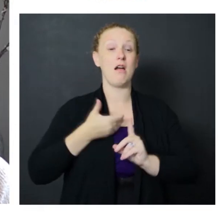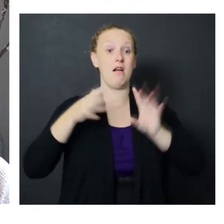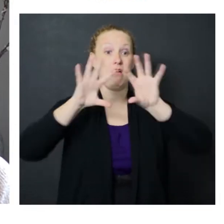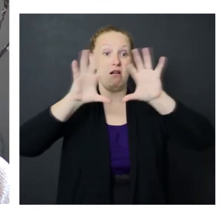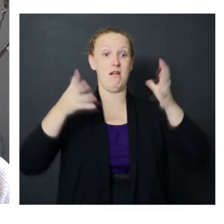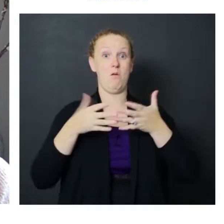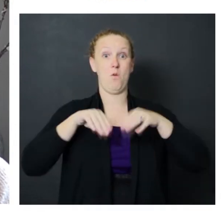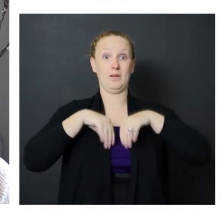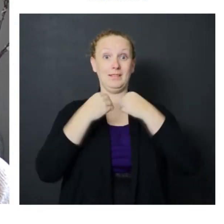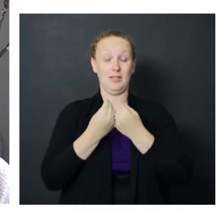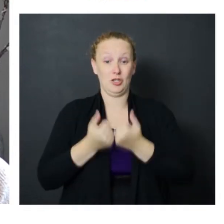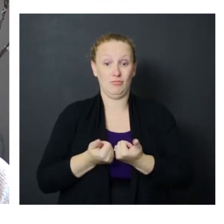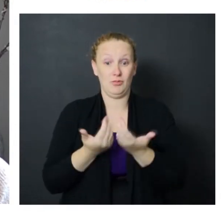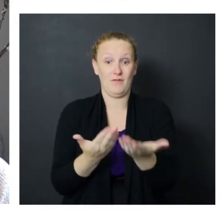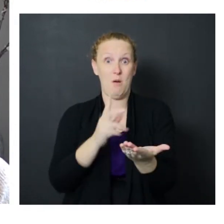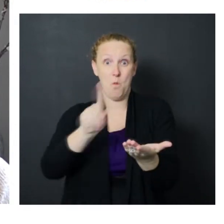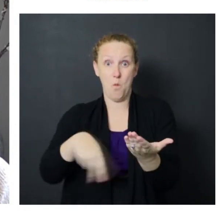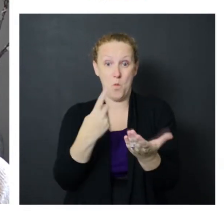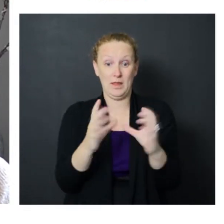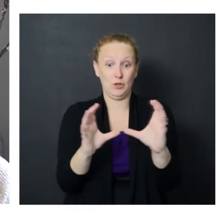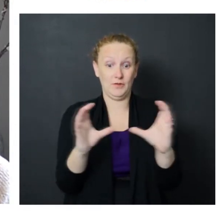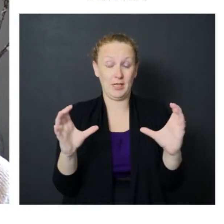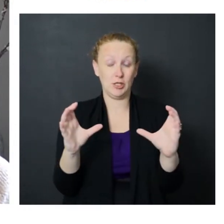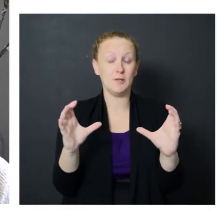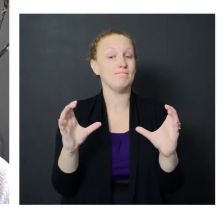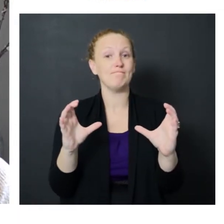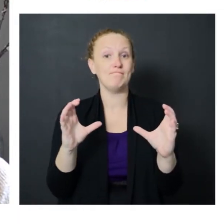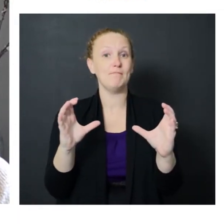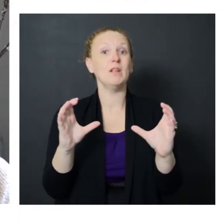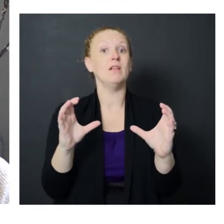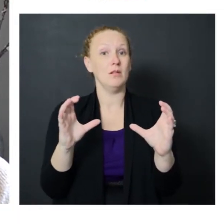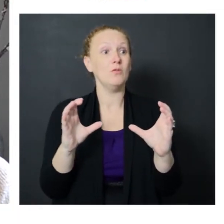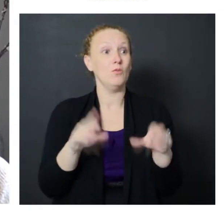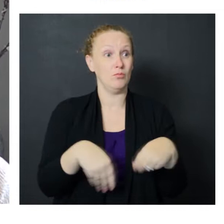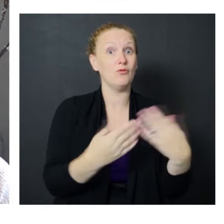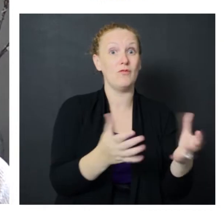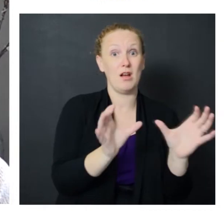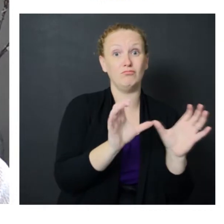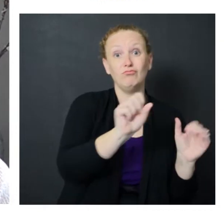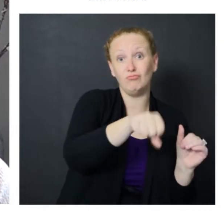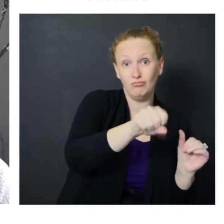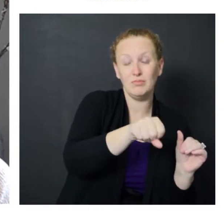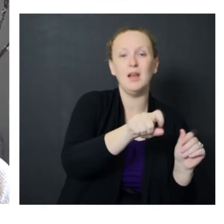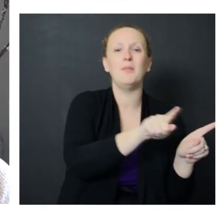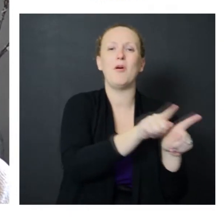it is about making sure that we represent the current state of the profession and we